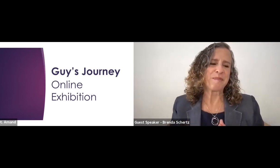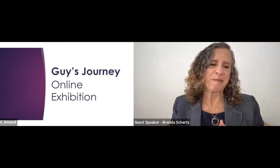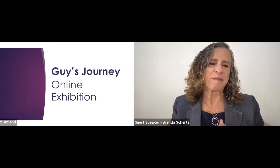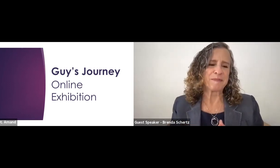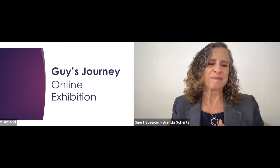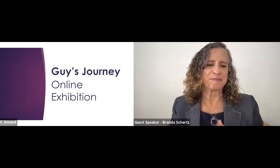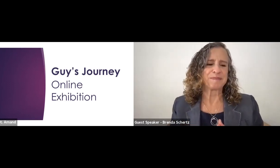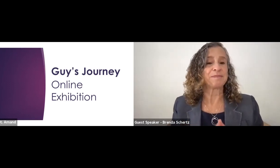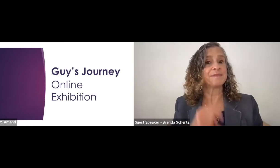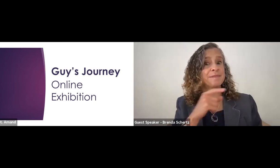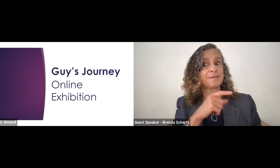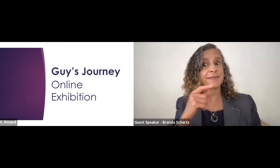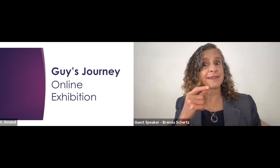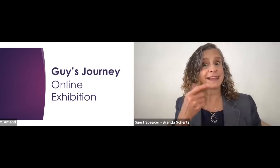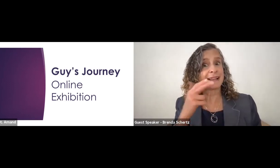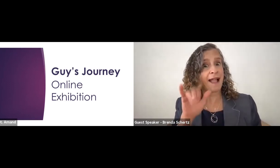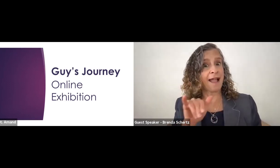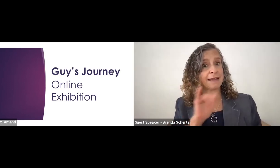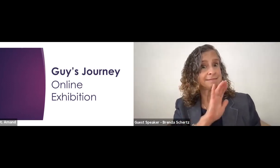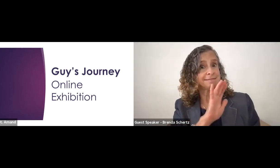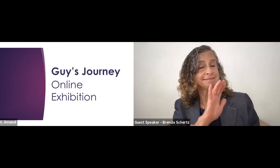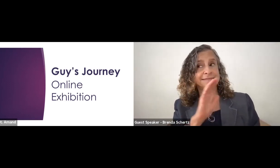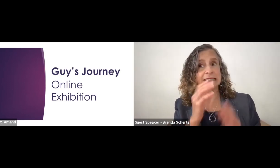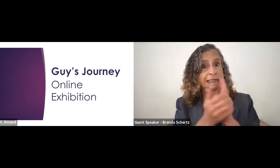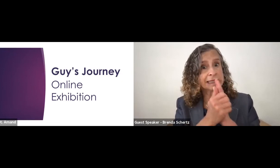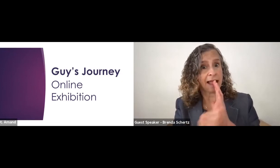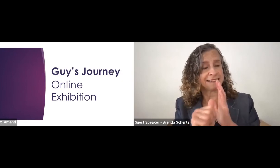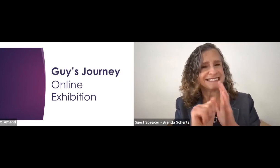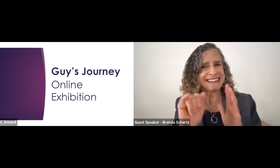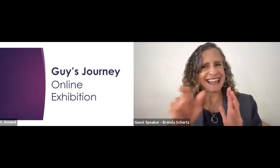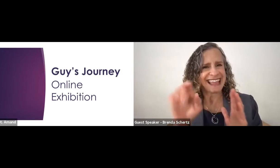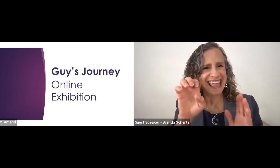he mentored artists. Gosh!